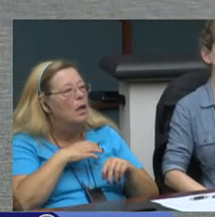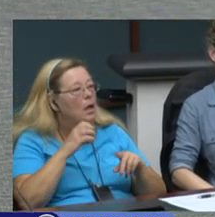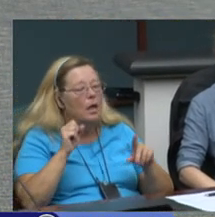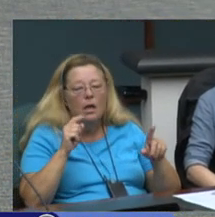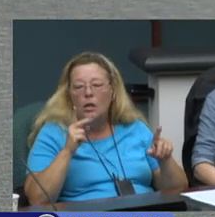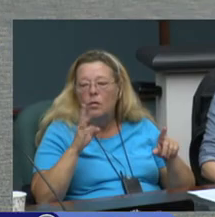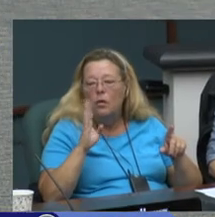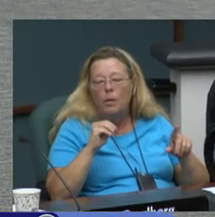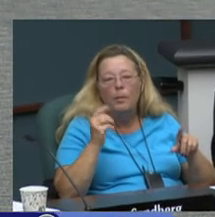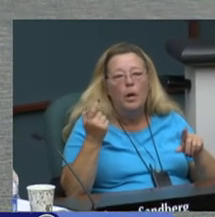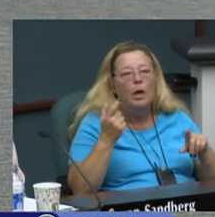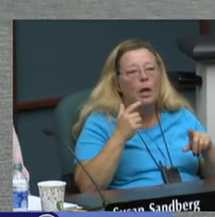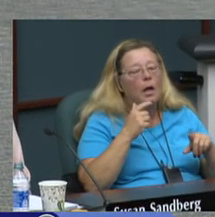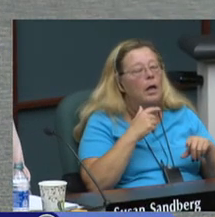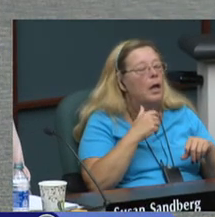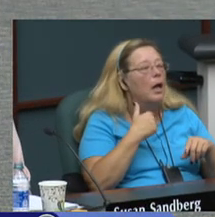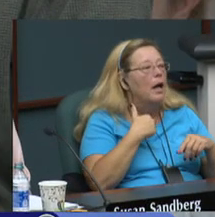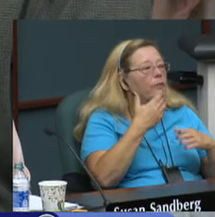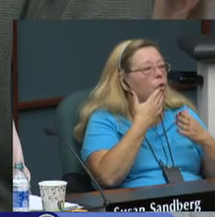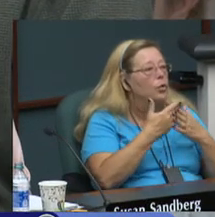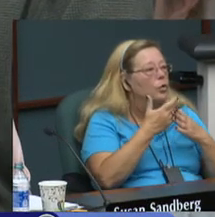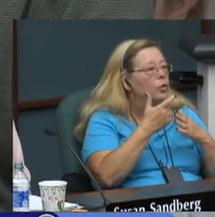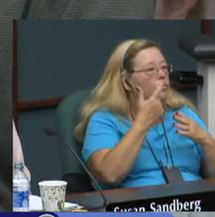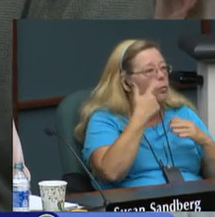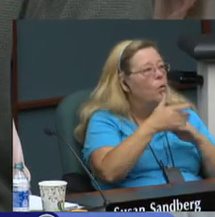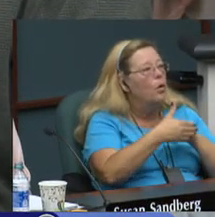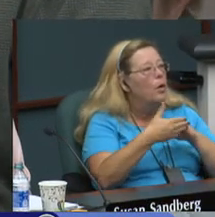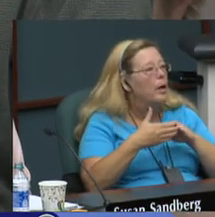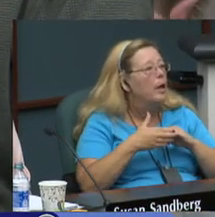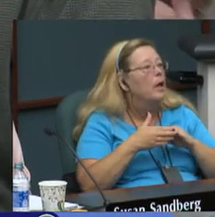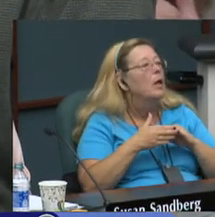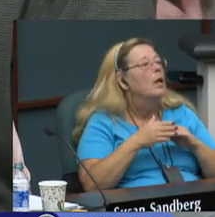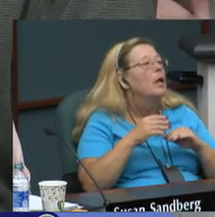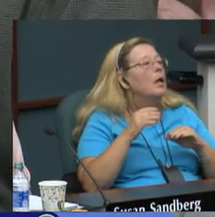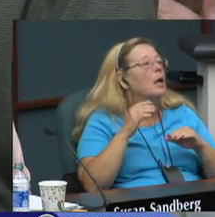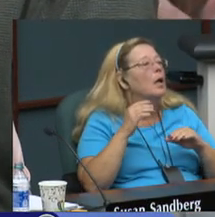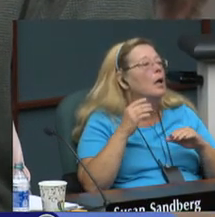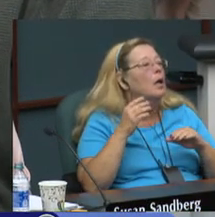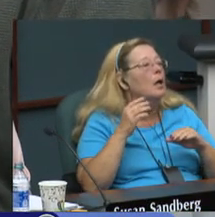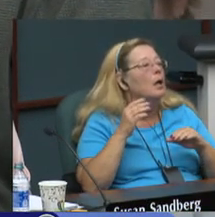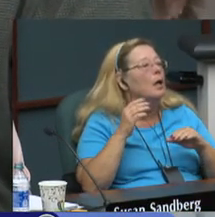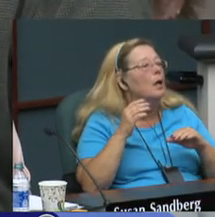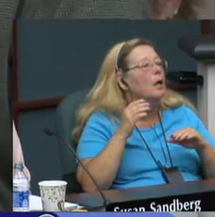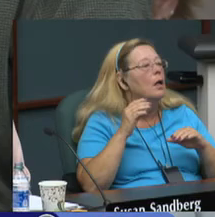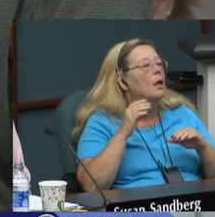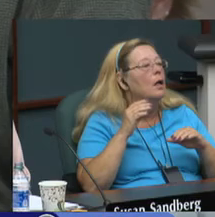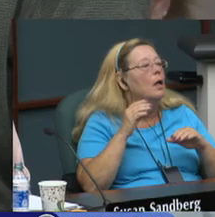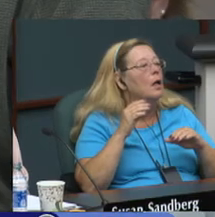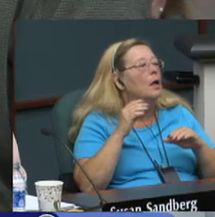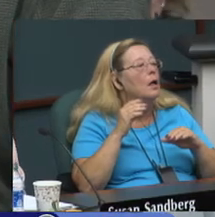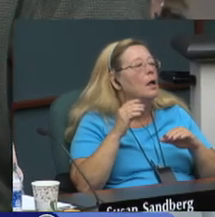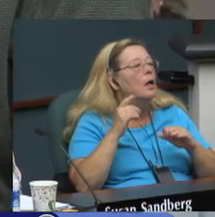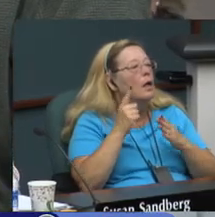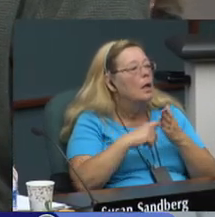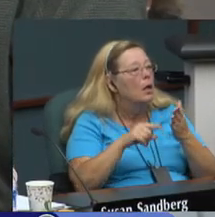interesting question about neighborhood objections to conditional use